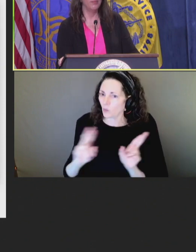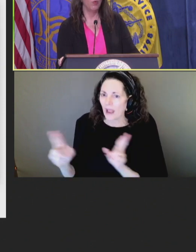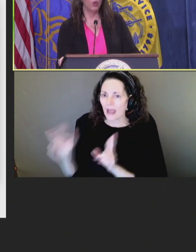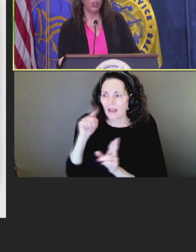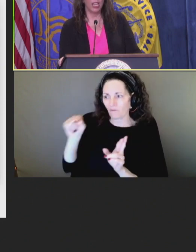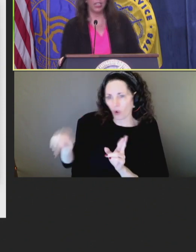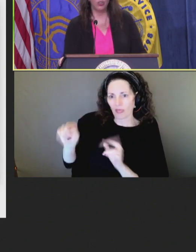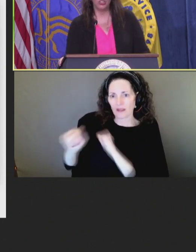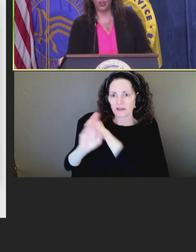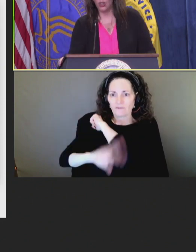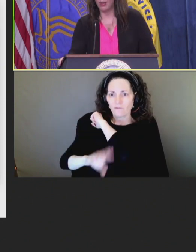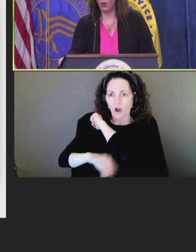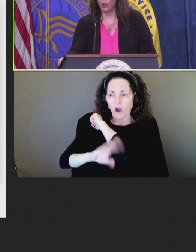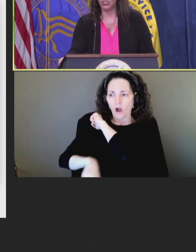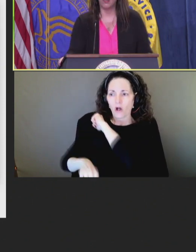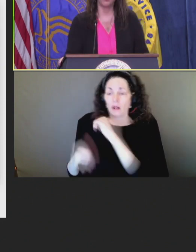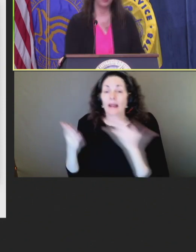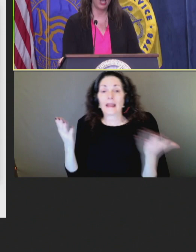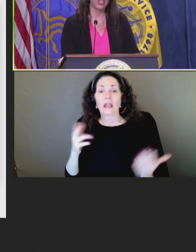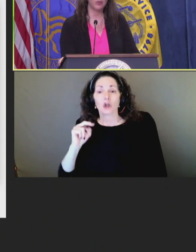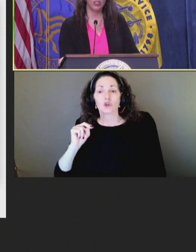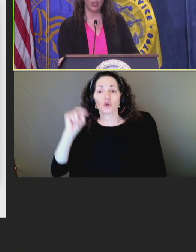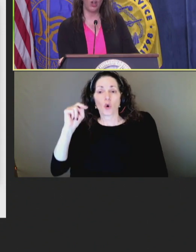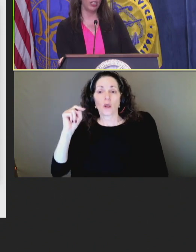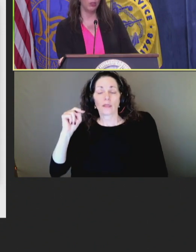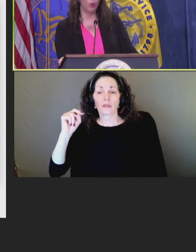We're lucky in North Dakota that most of our birthing hospitals are already enrolled in